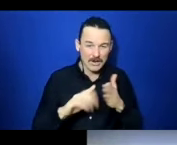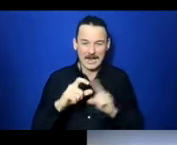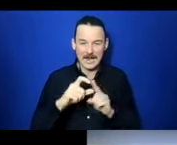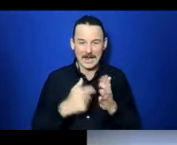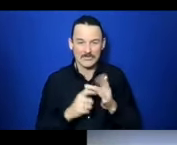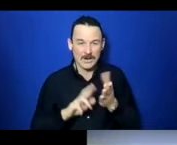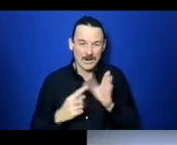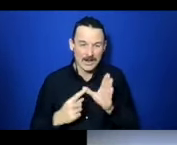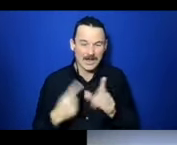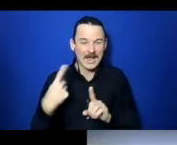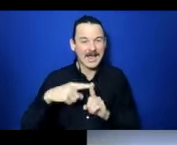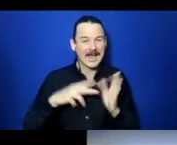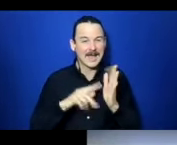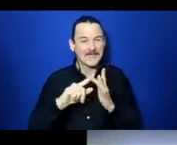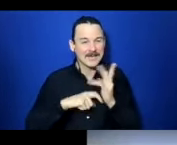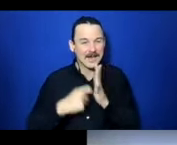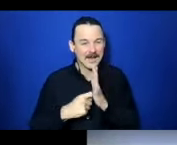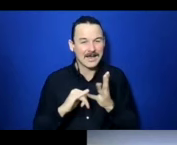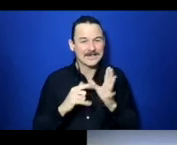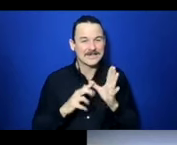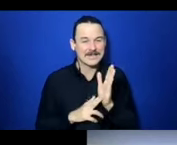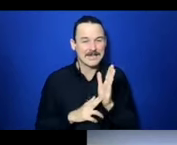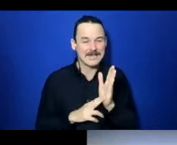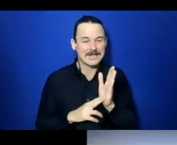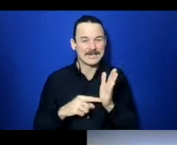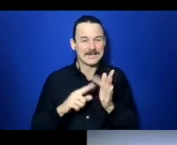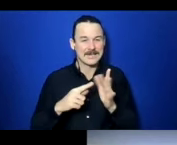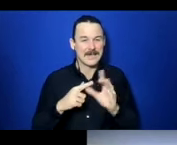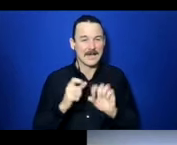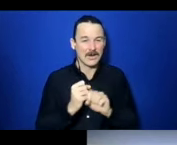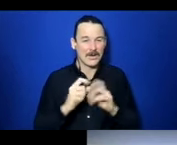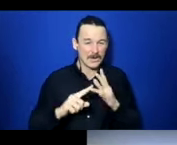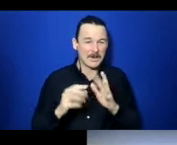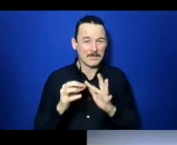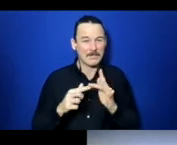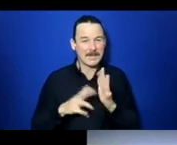Pineda. So thank you so much for your insights today, thank you for sharing your experience